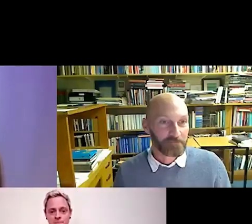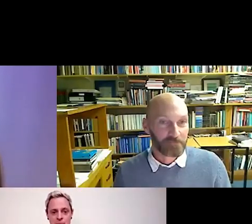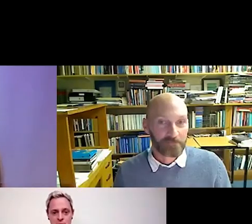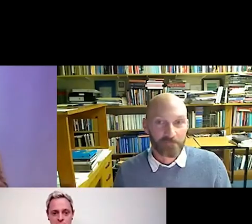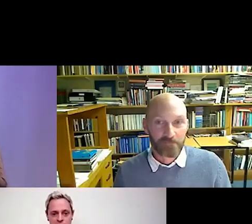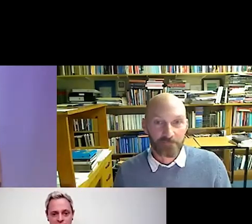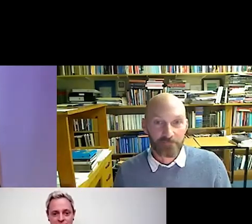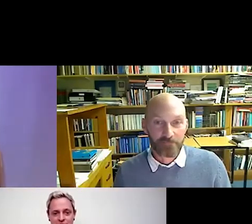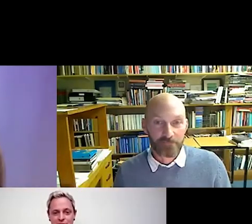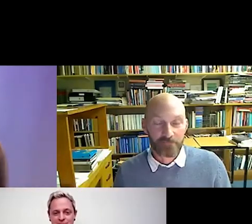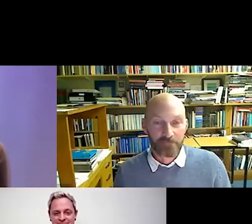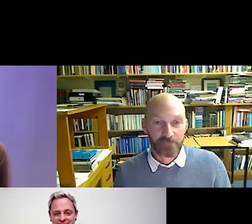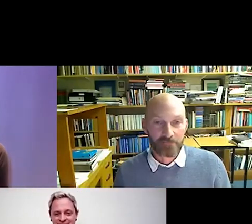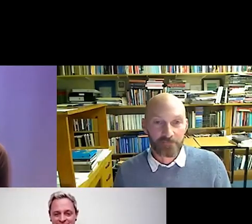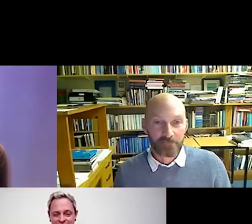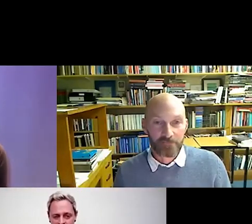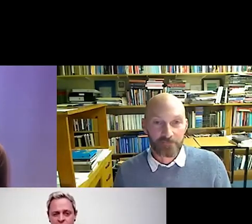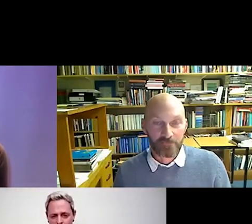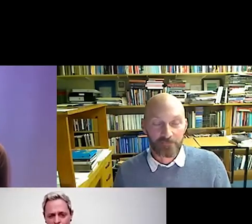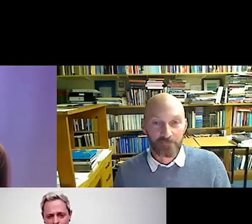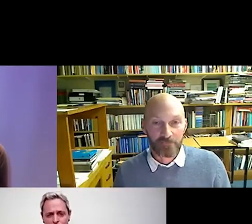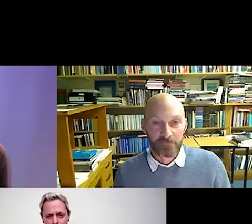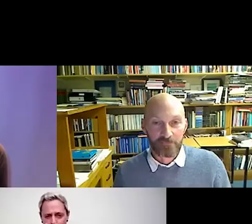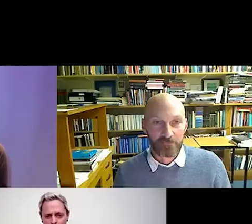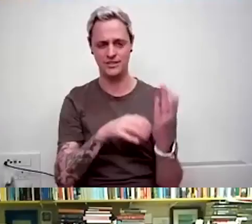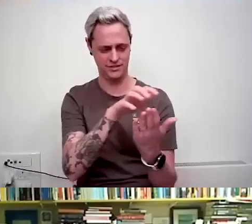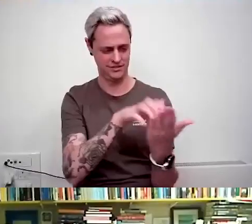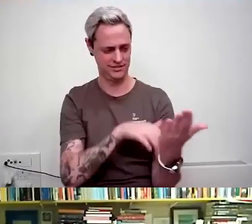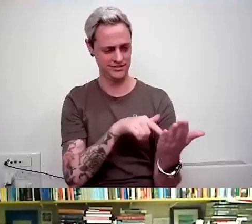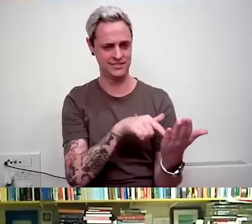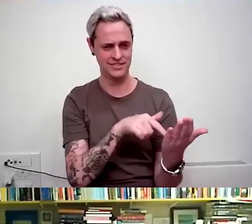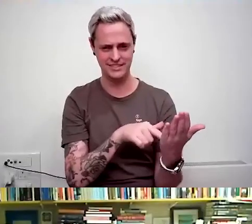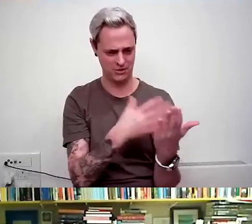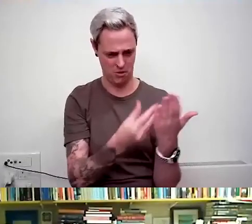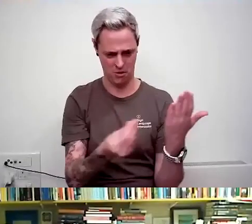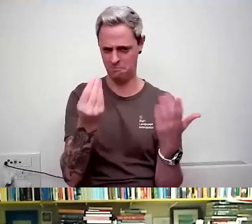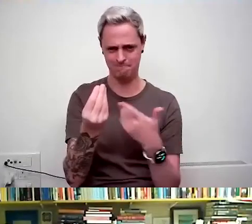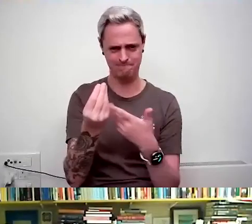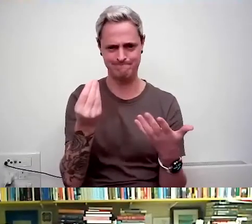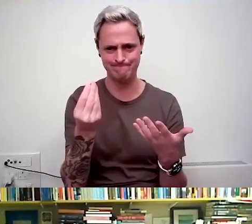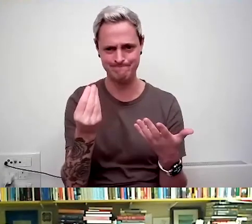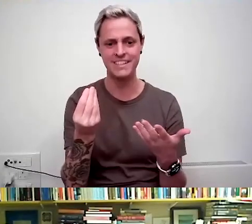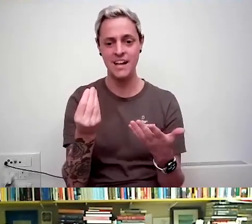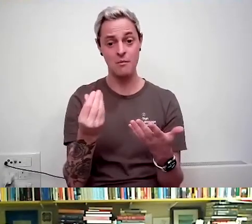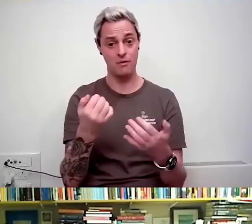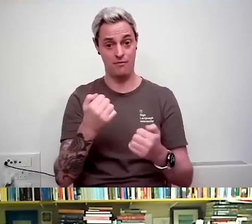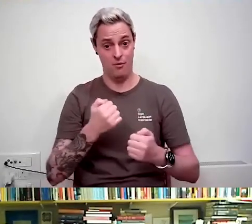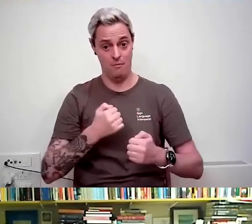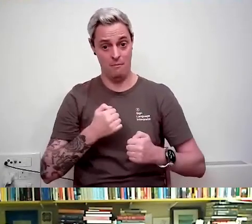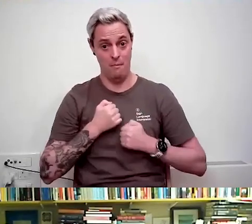There's one that came up that disappeared, and I do want to ask it just purely for my own my own curiosity,